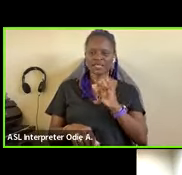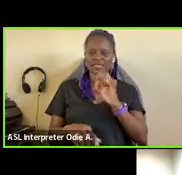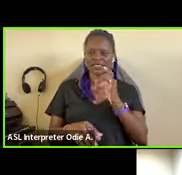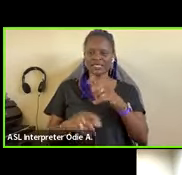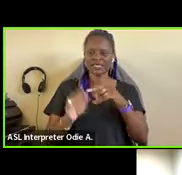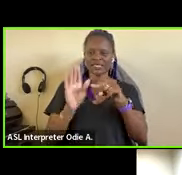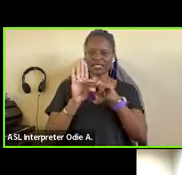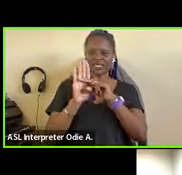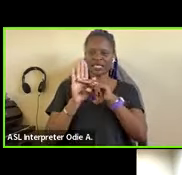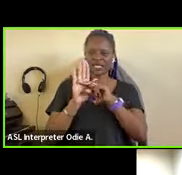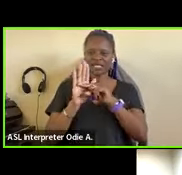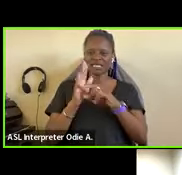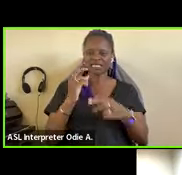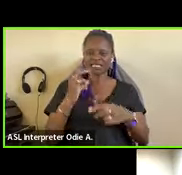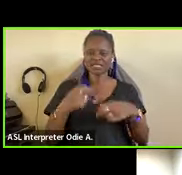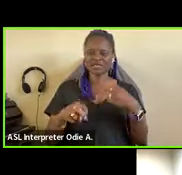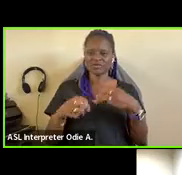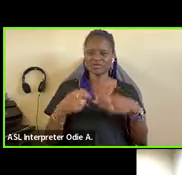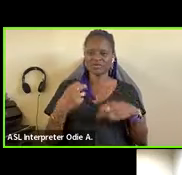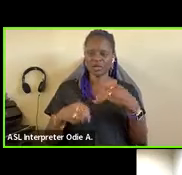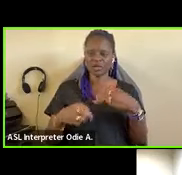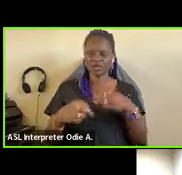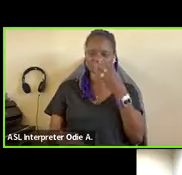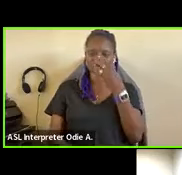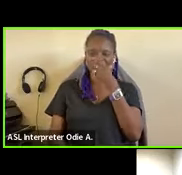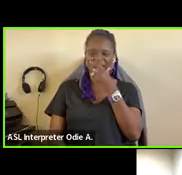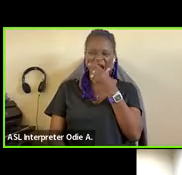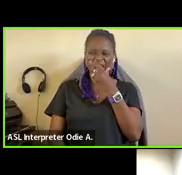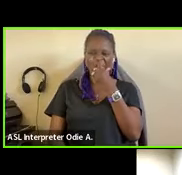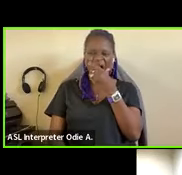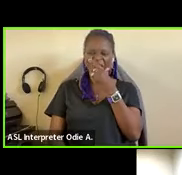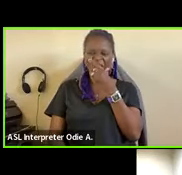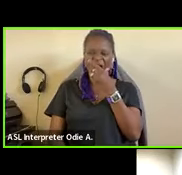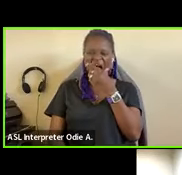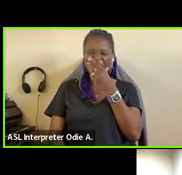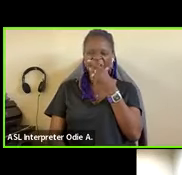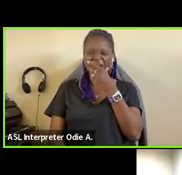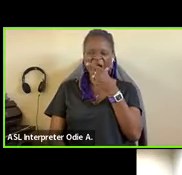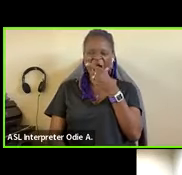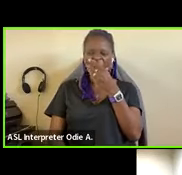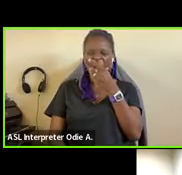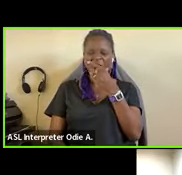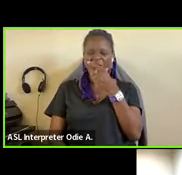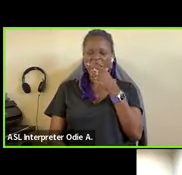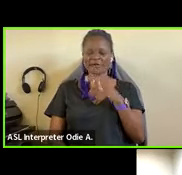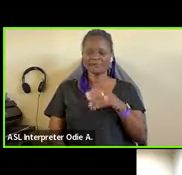hospitalizations, that can impact our hospital capacity or an increase in death.